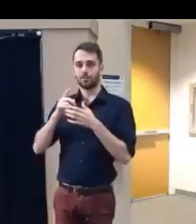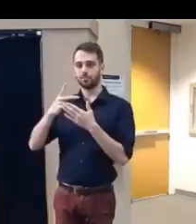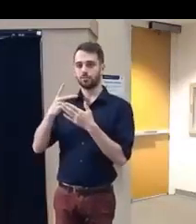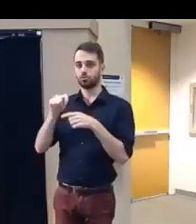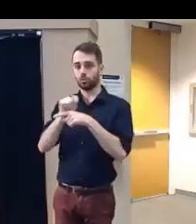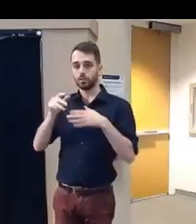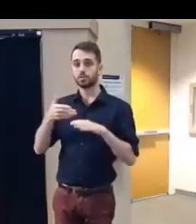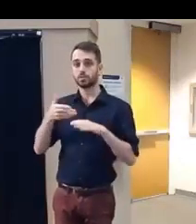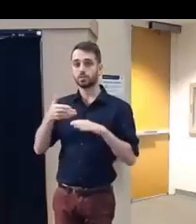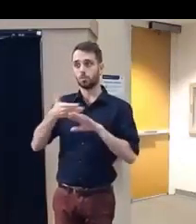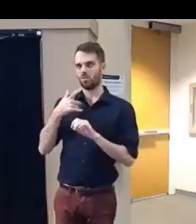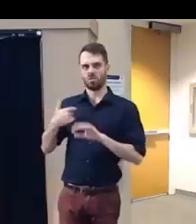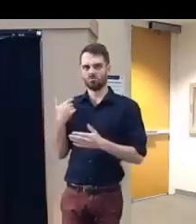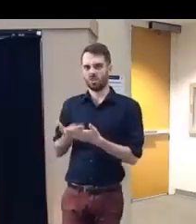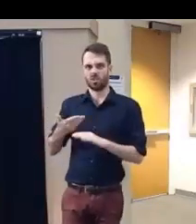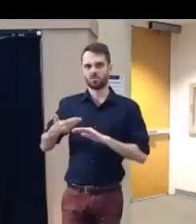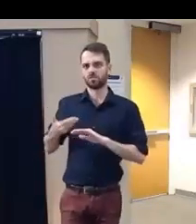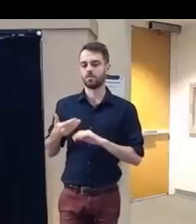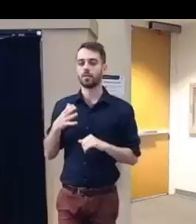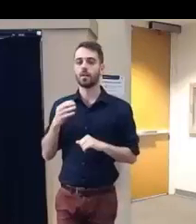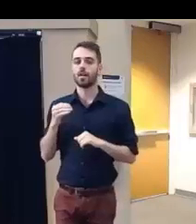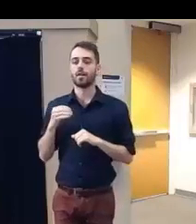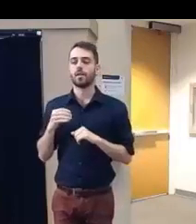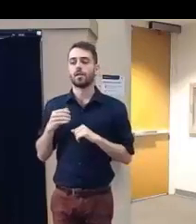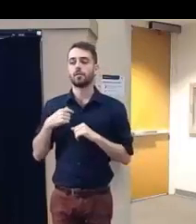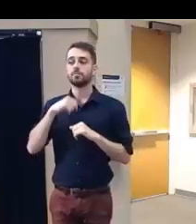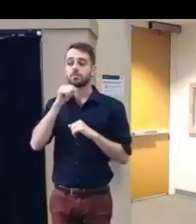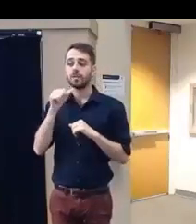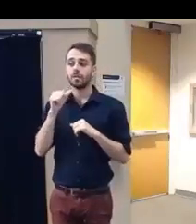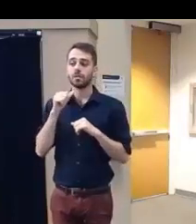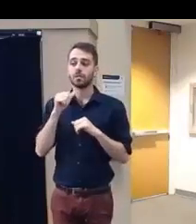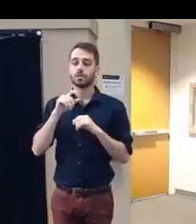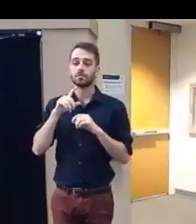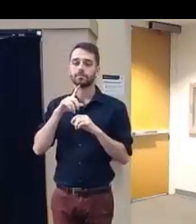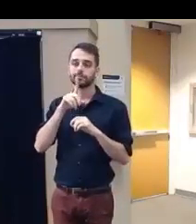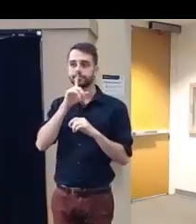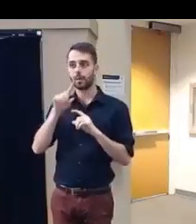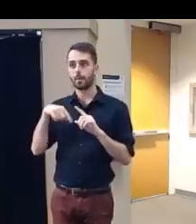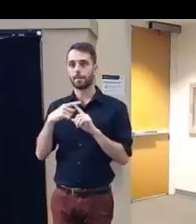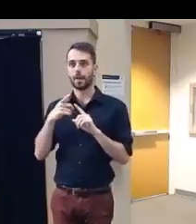in their community that aren't just about housing but are about where you get your hair styled or